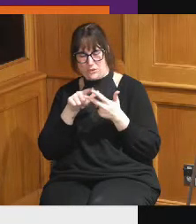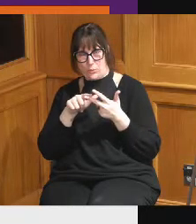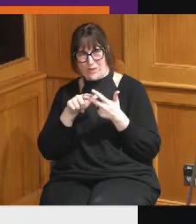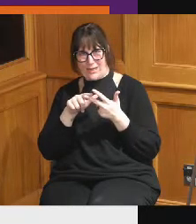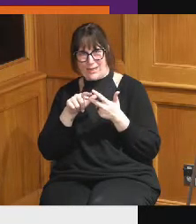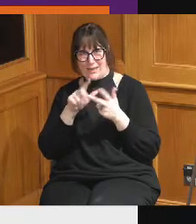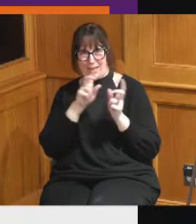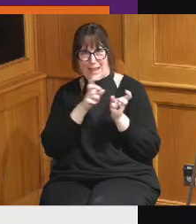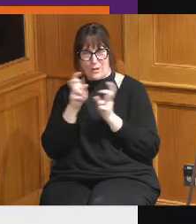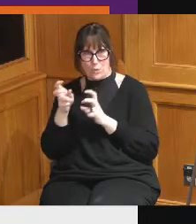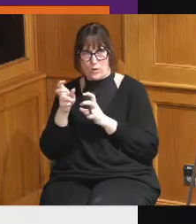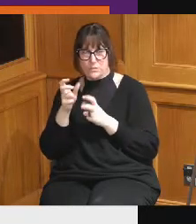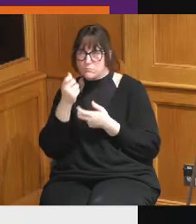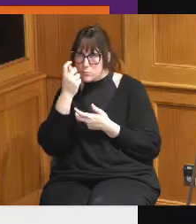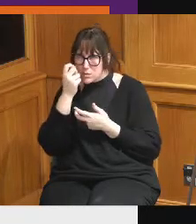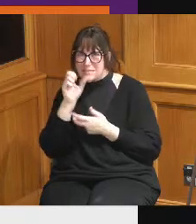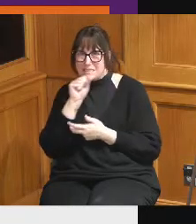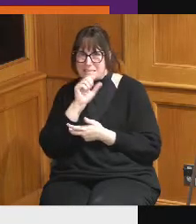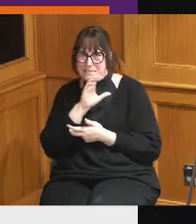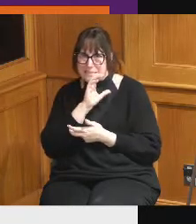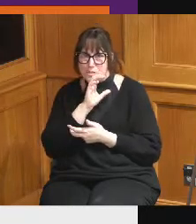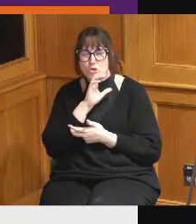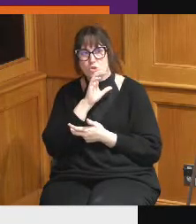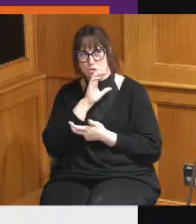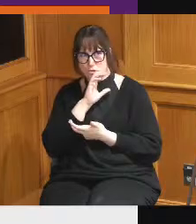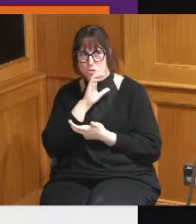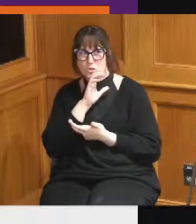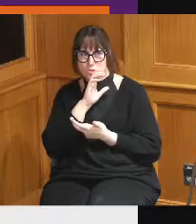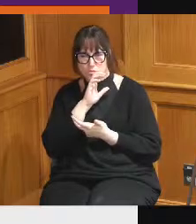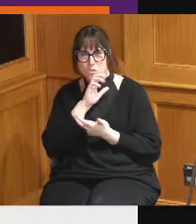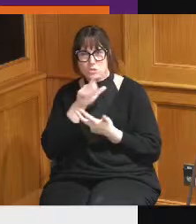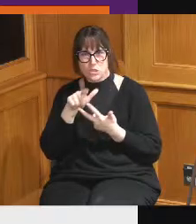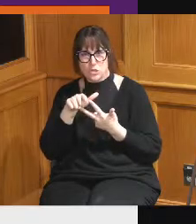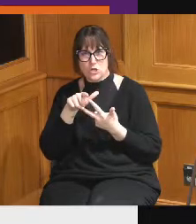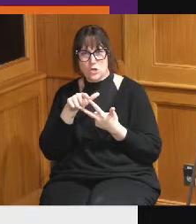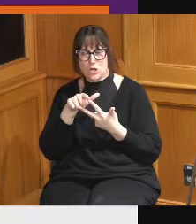and really seniors senior there's a there's a norm there's a sort of established way to develop